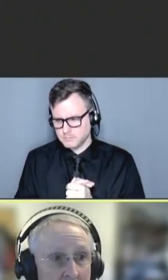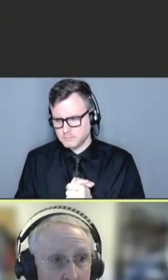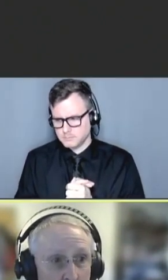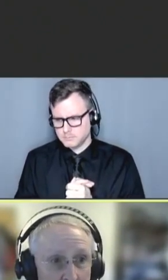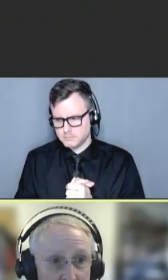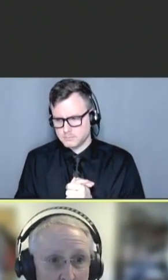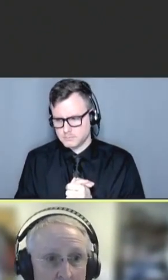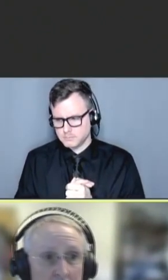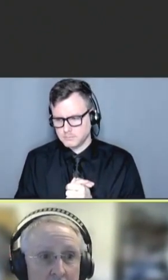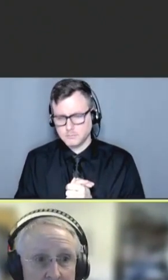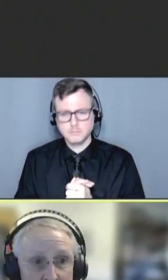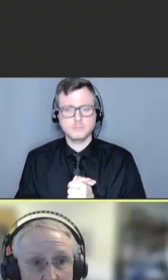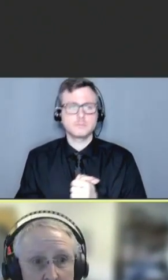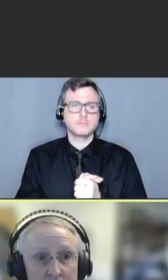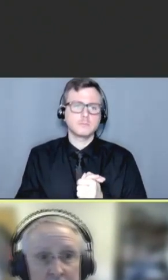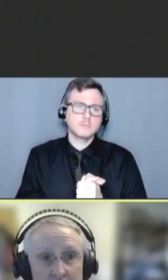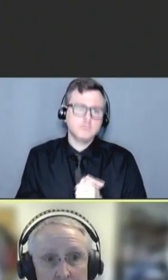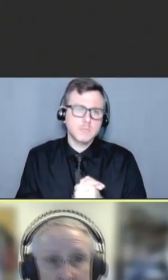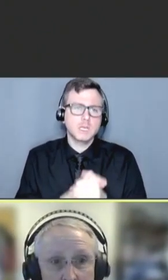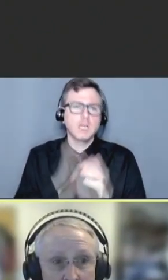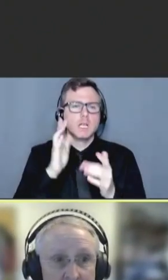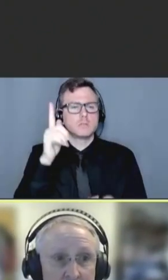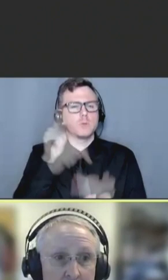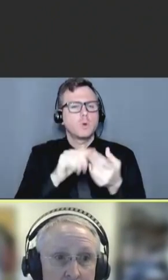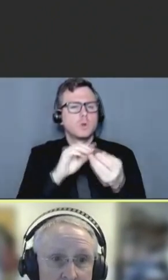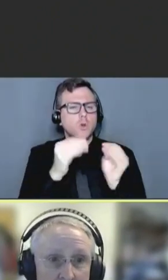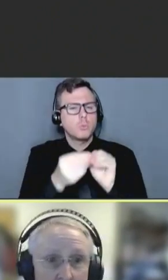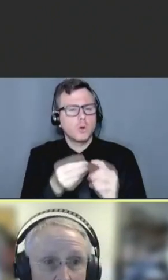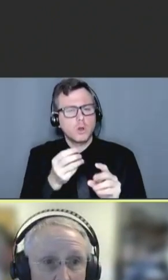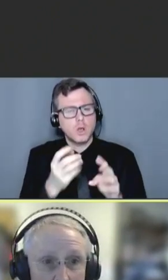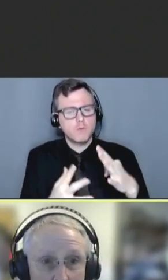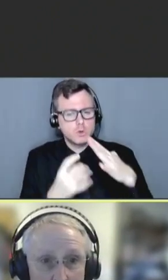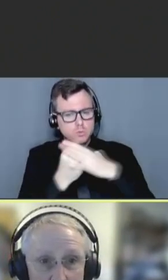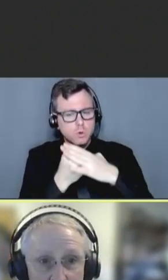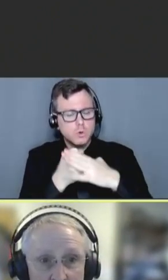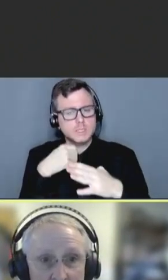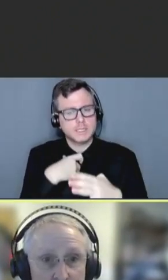There were a small number of strokes, and the rate rations are imprecise,